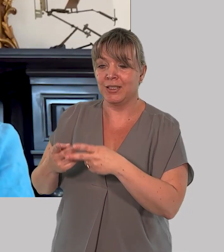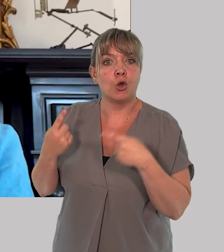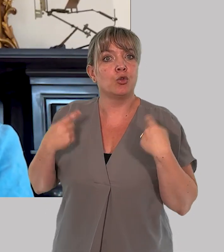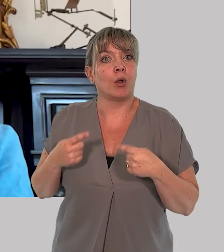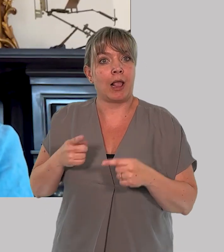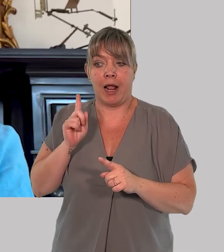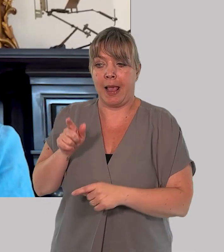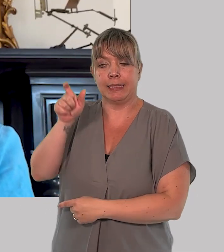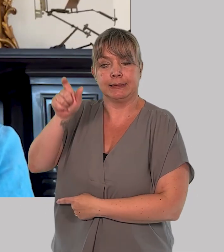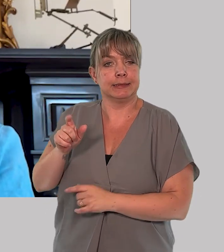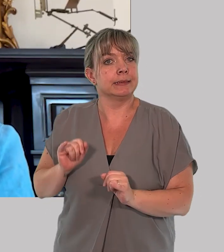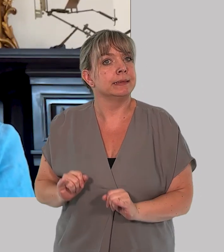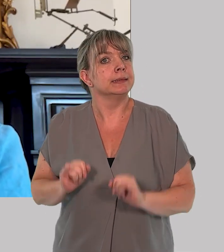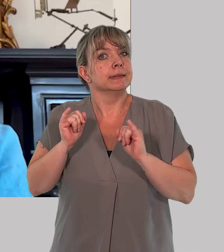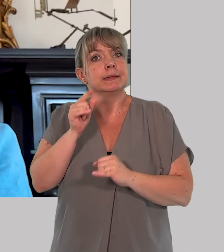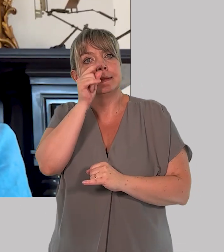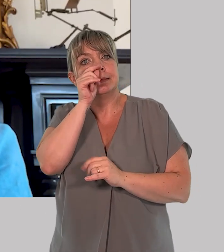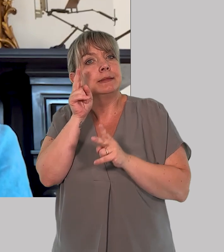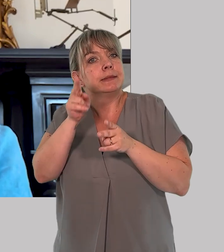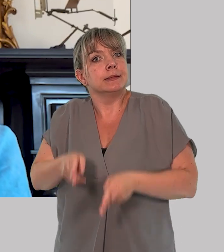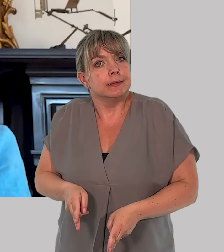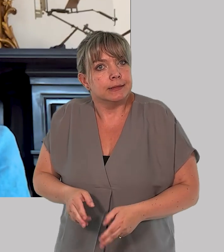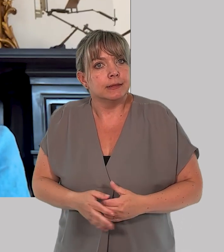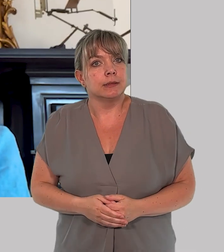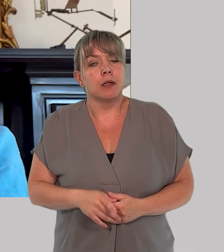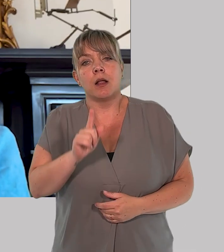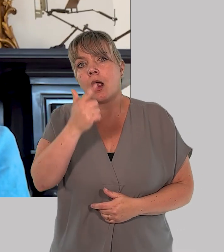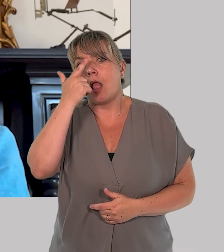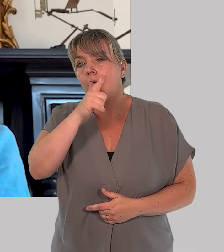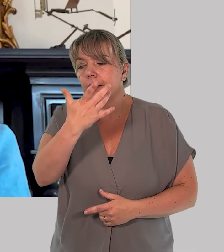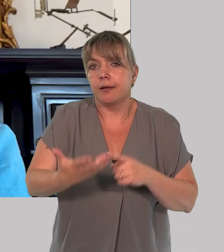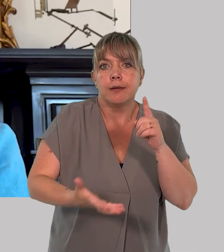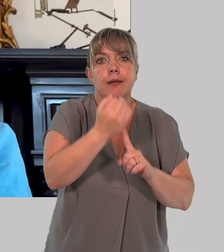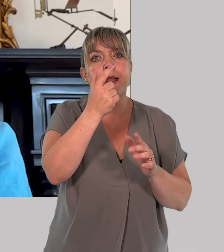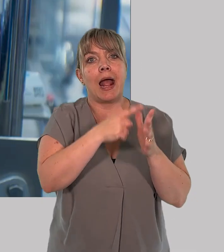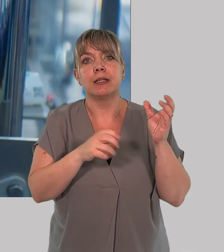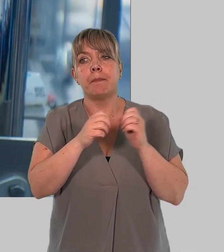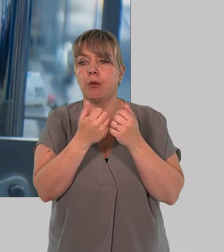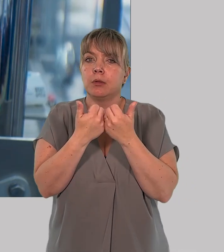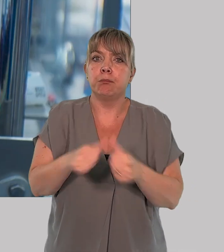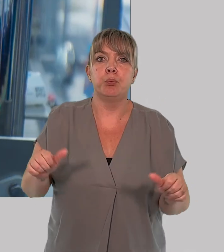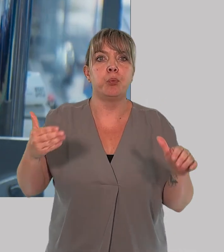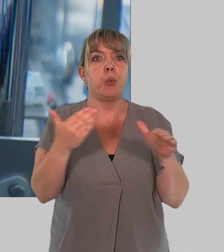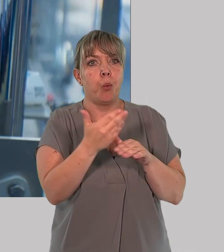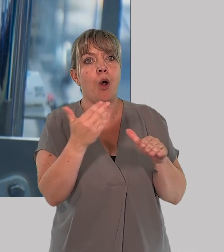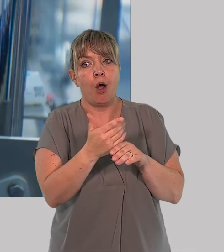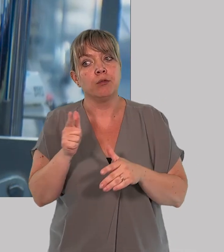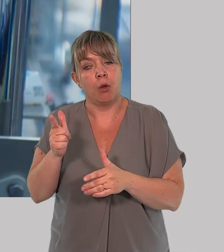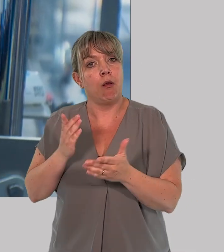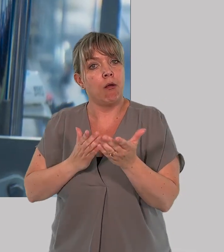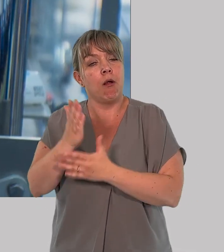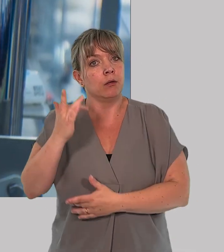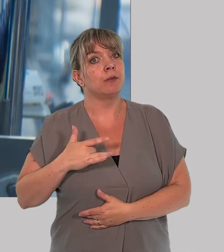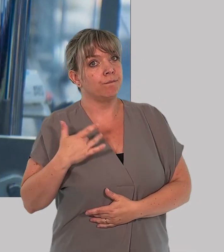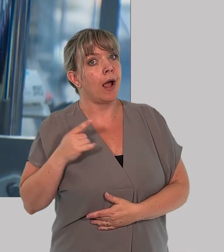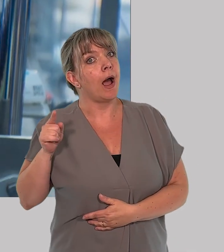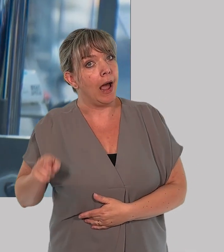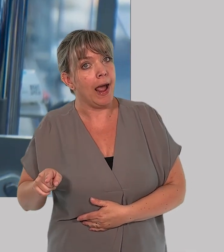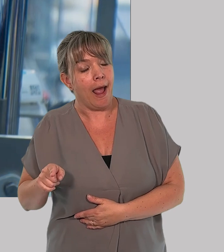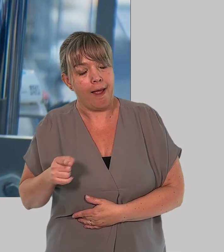She did live. Thank you to those antibiotics. Due to recurrent infections, they've decided she